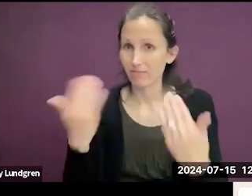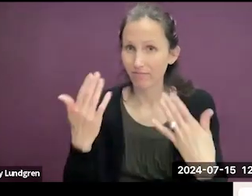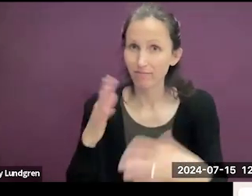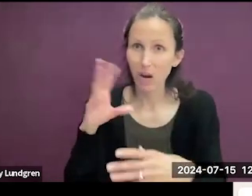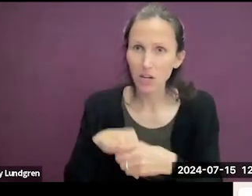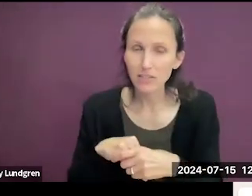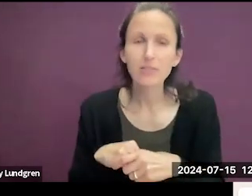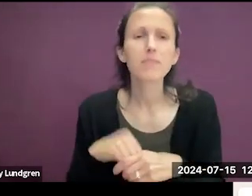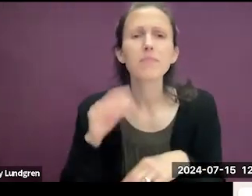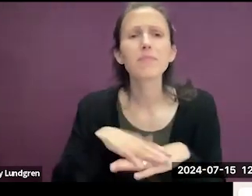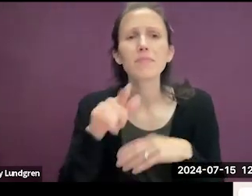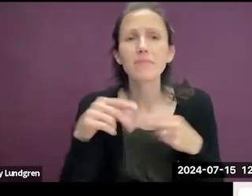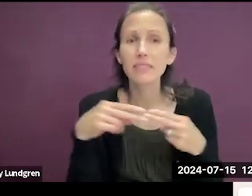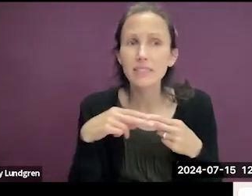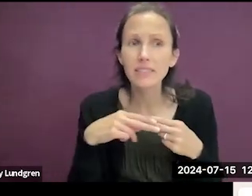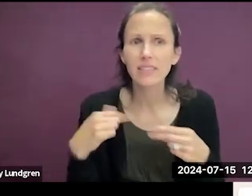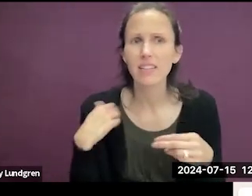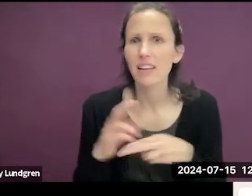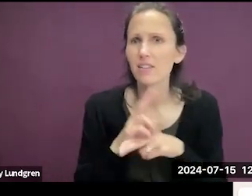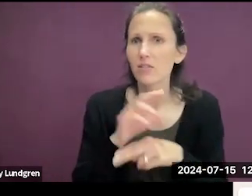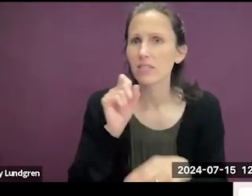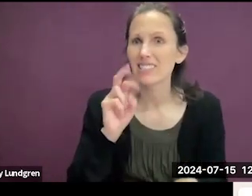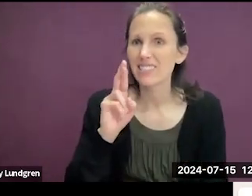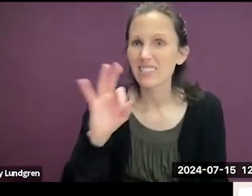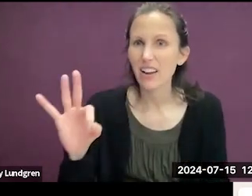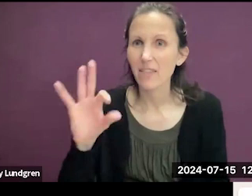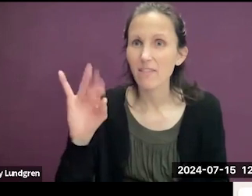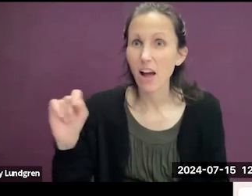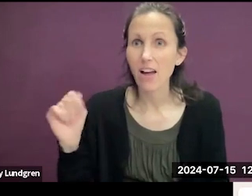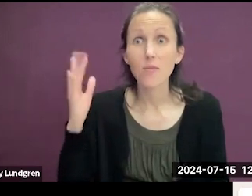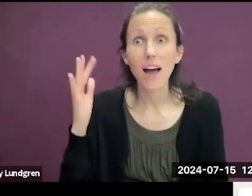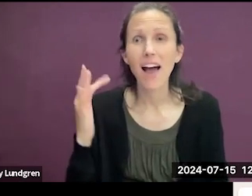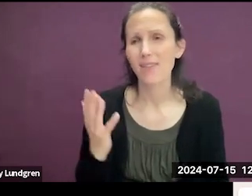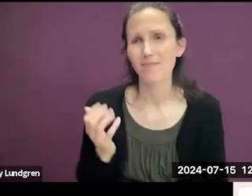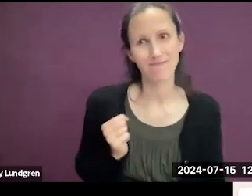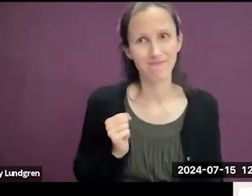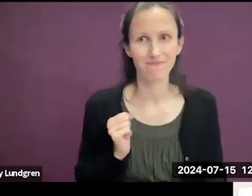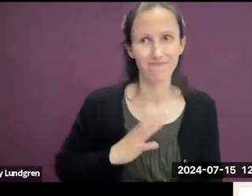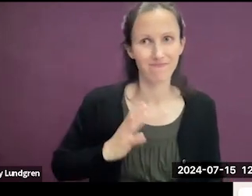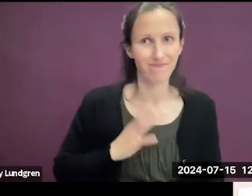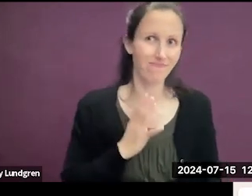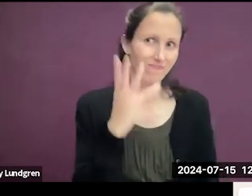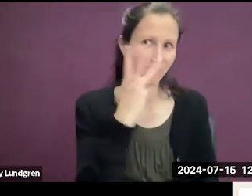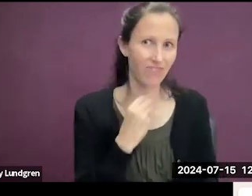So on this slide I've used a serif font because it looks fun. Has it become more difficult to read